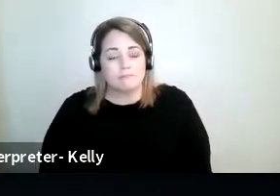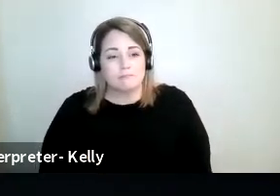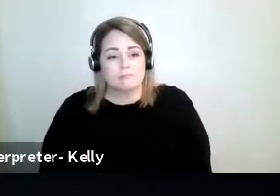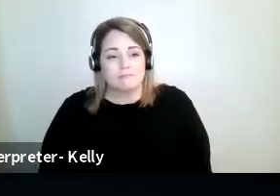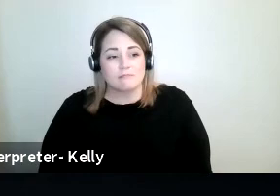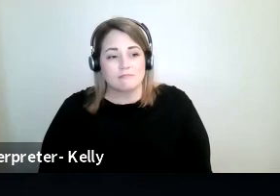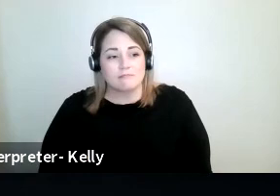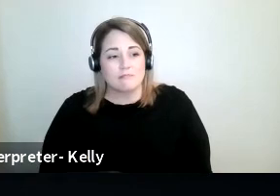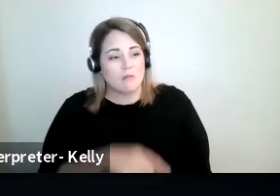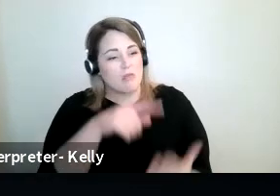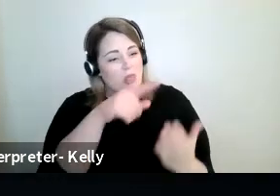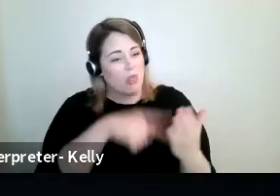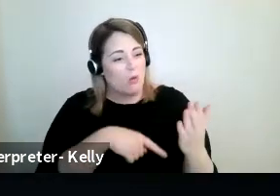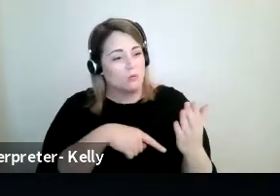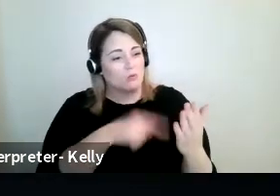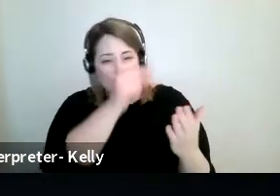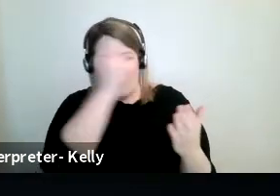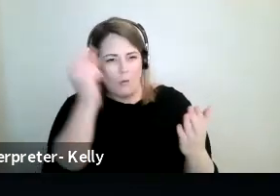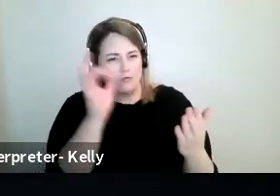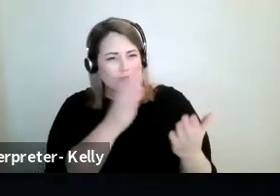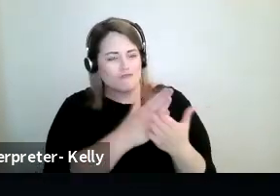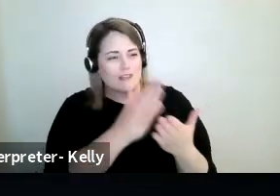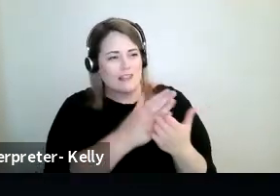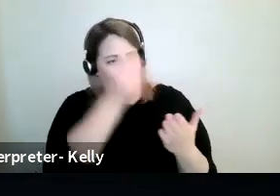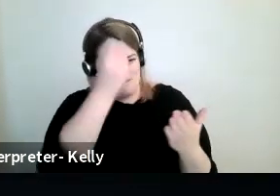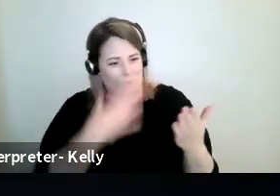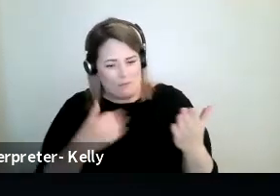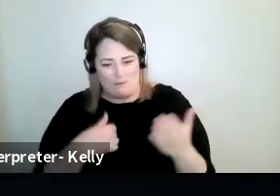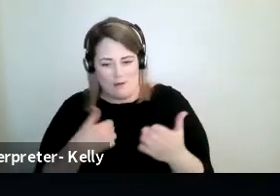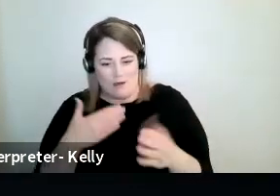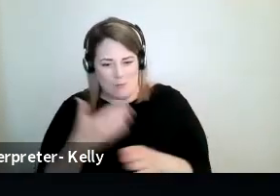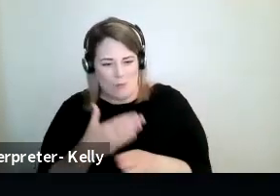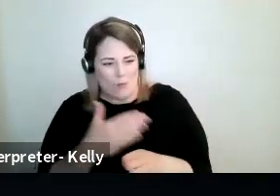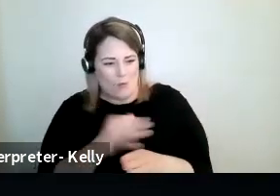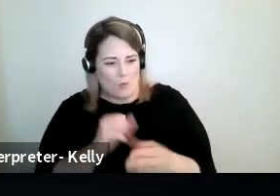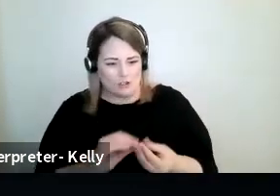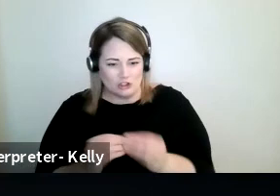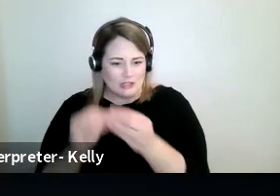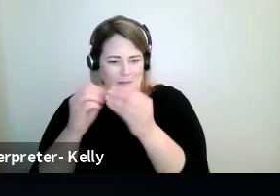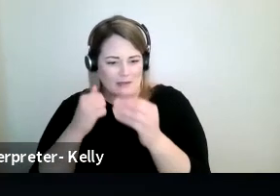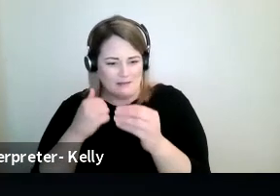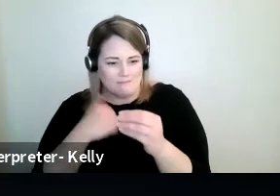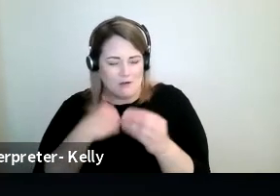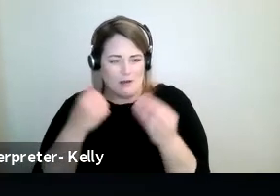my practice. They're not shaping the vision that we have. And maybe they should be.